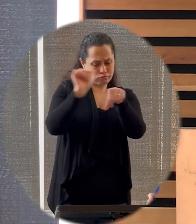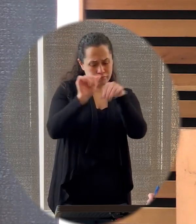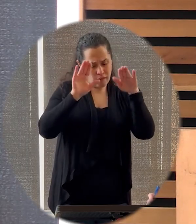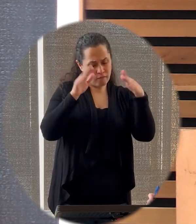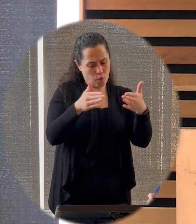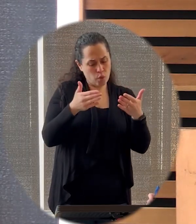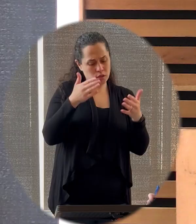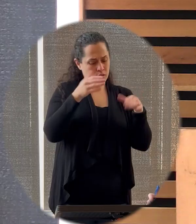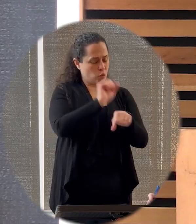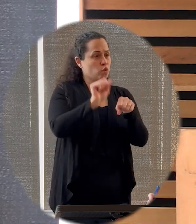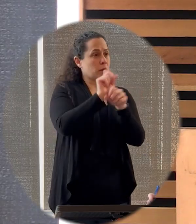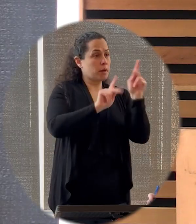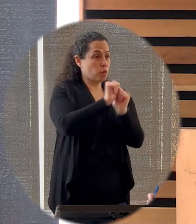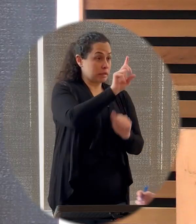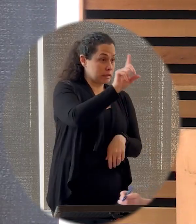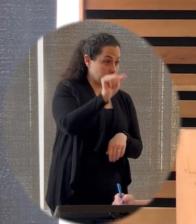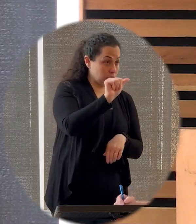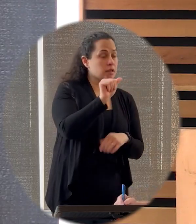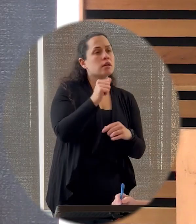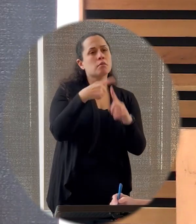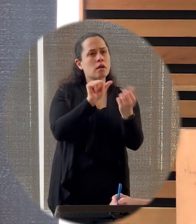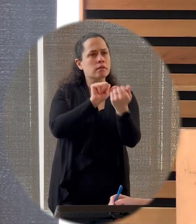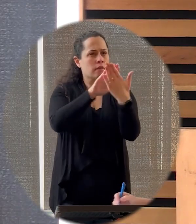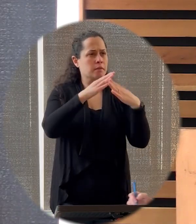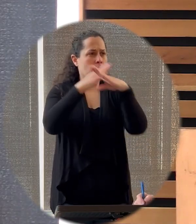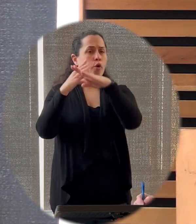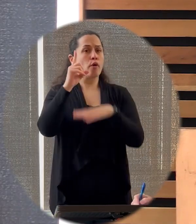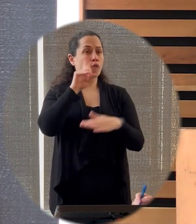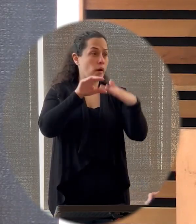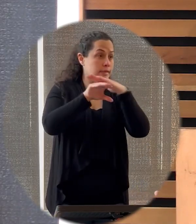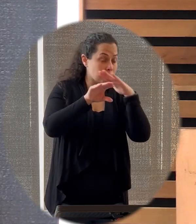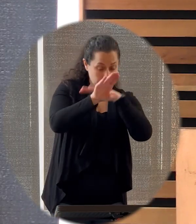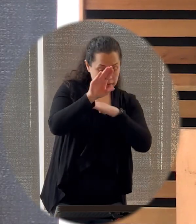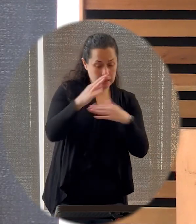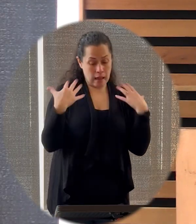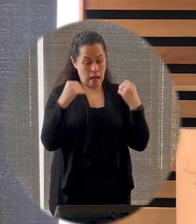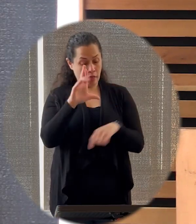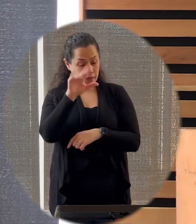peoples with disabilities and addressing barriers in health care, accessibility, and social